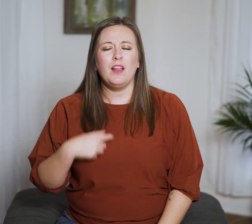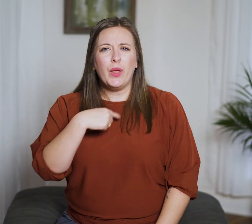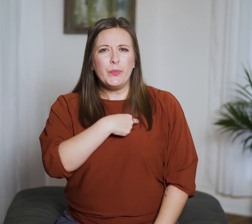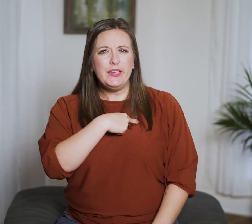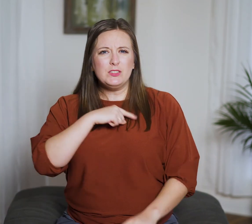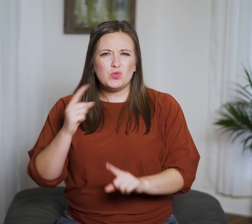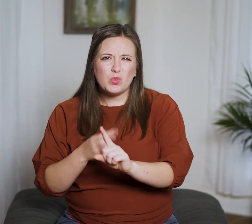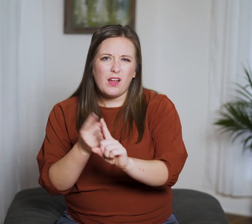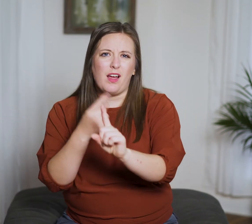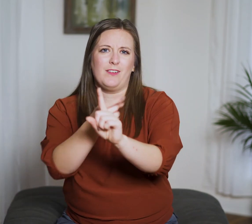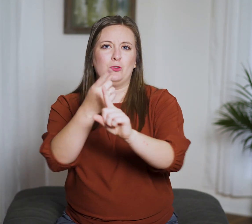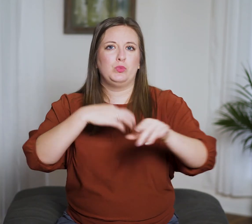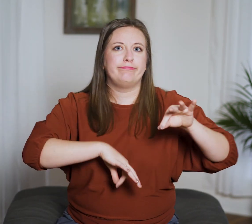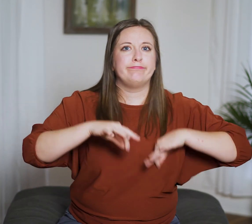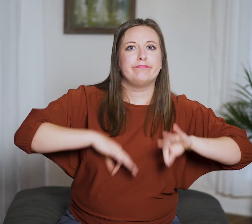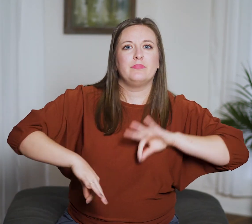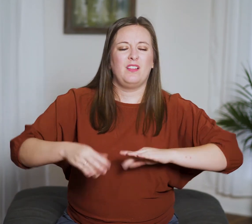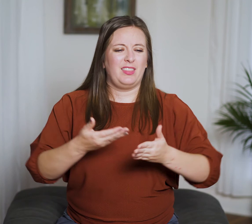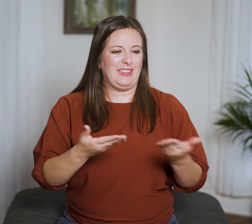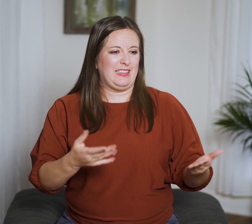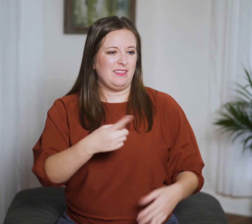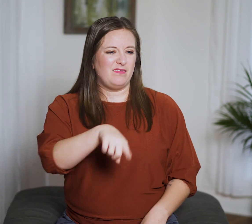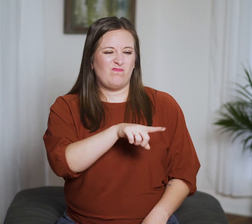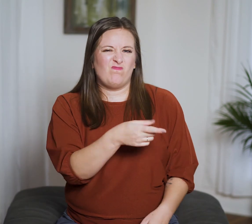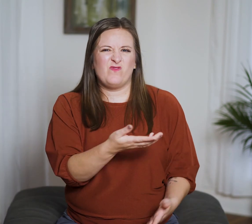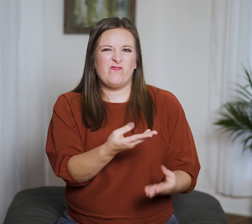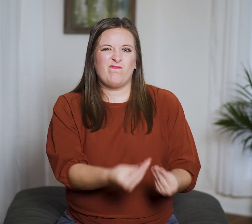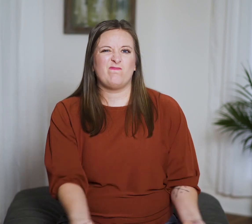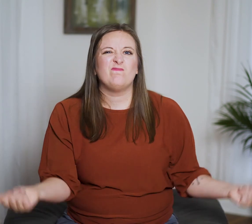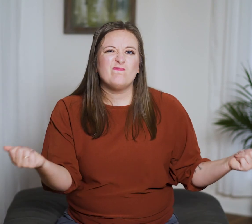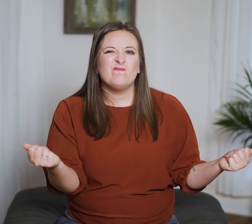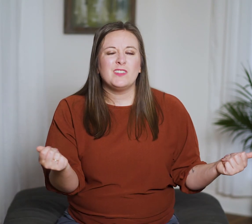We strive to gain things that are fleeting